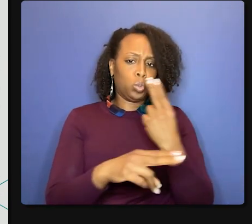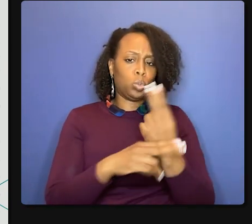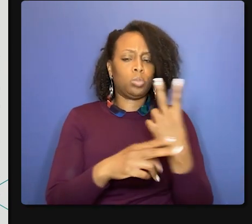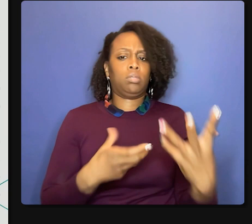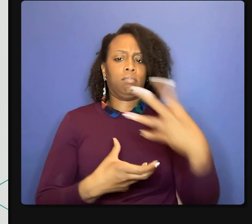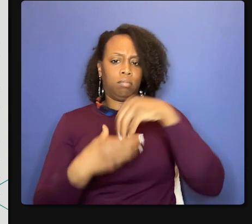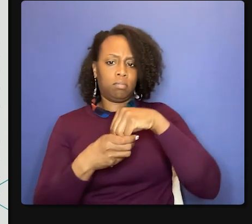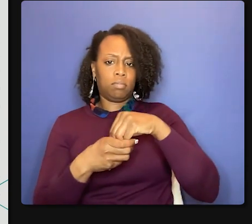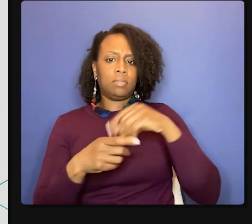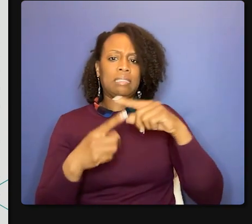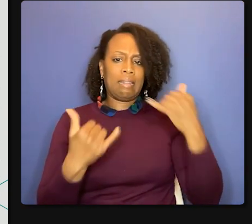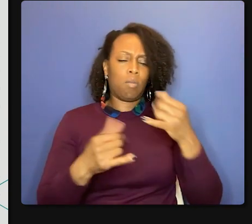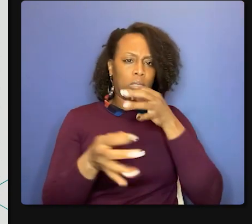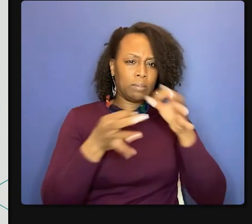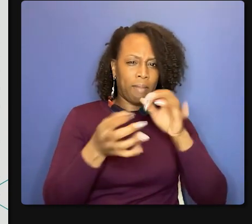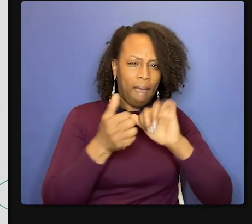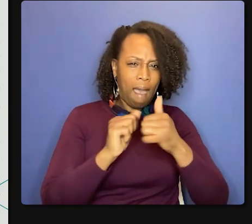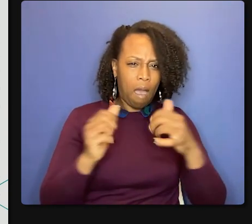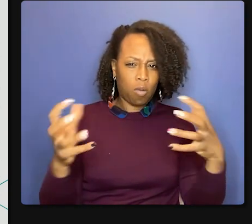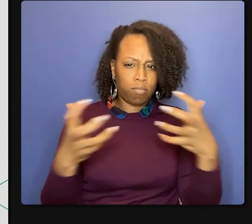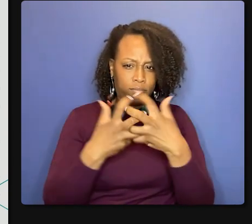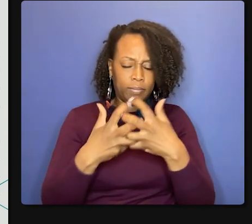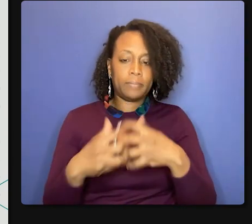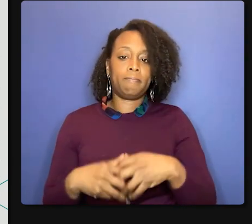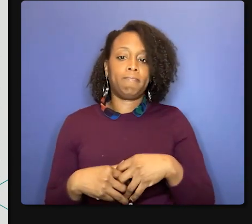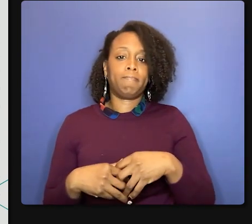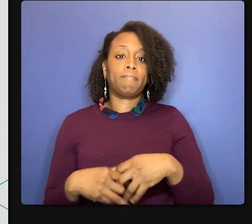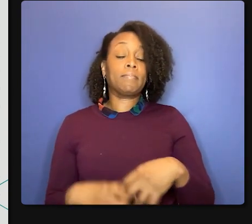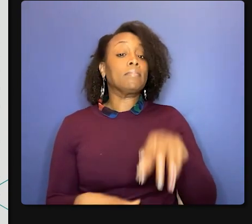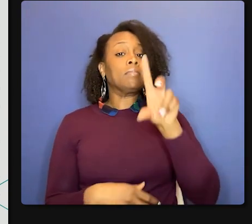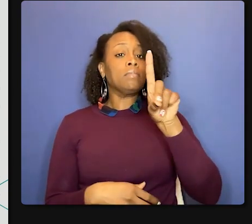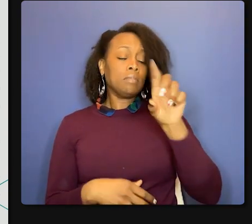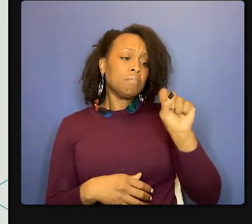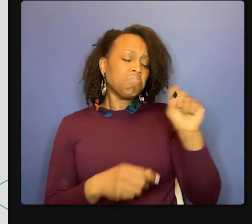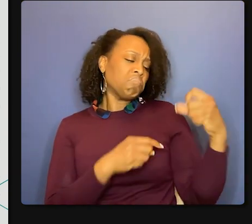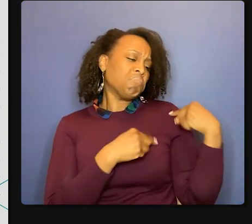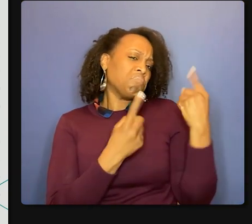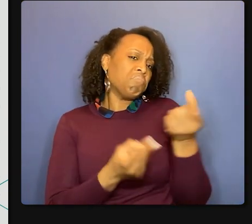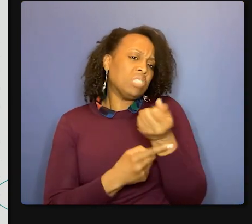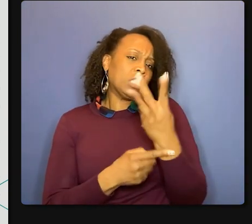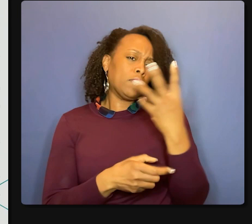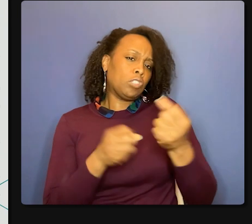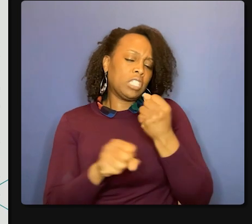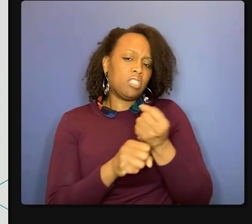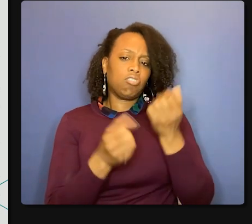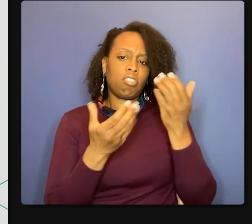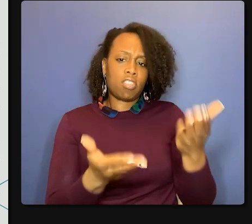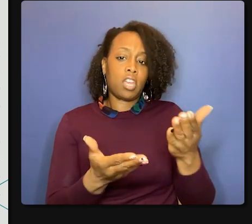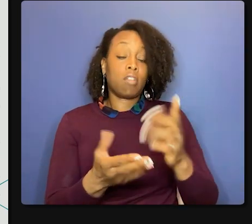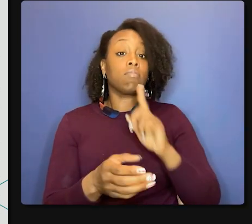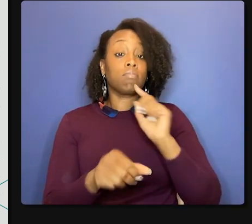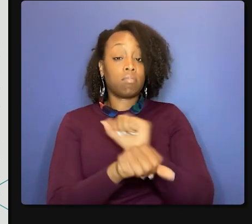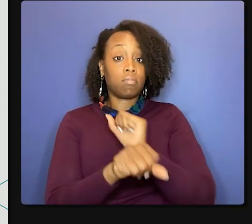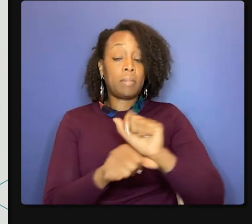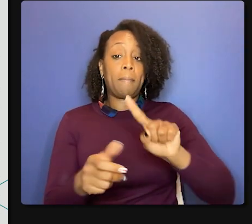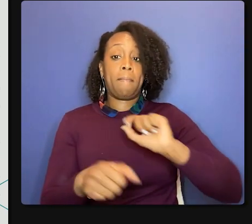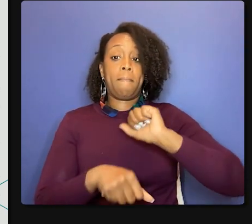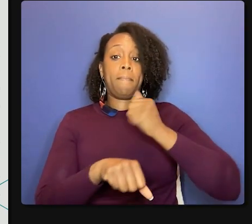about how we plug in that architecture. Now DirectStorage, it's been around for a few years and it was actually originally developed